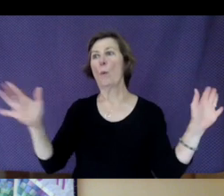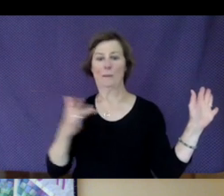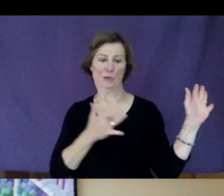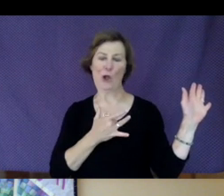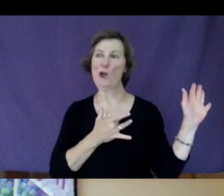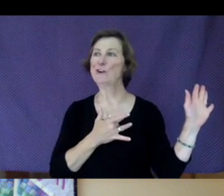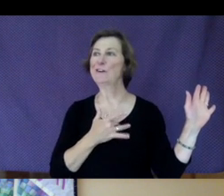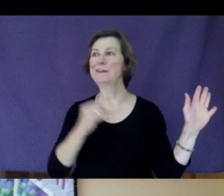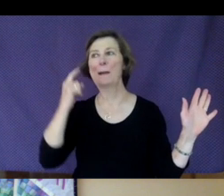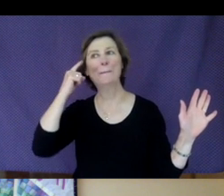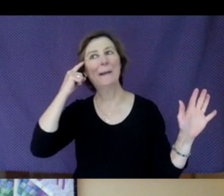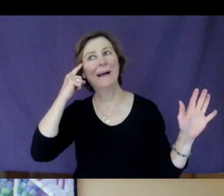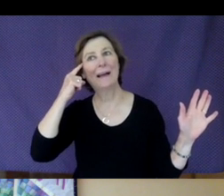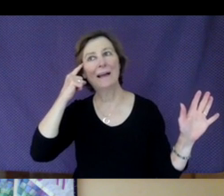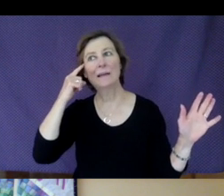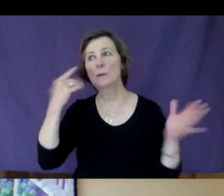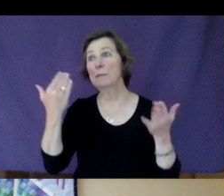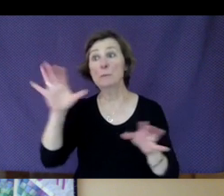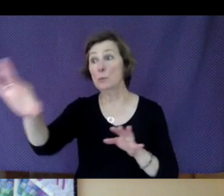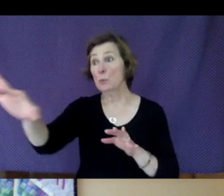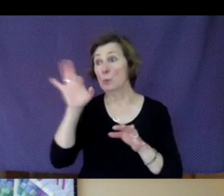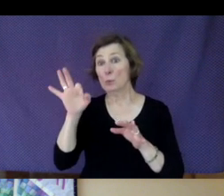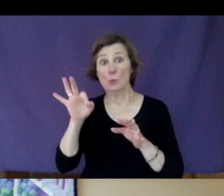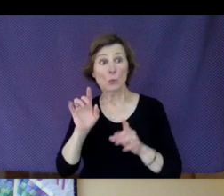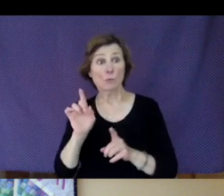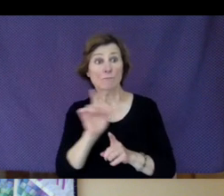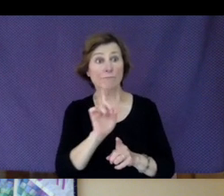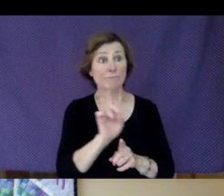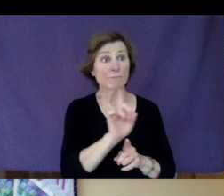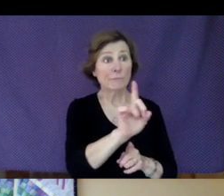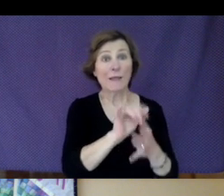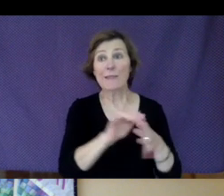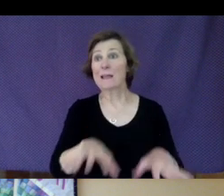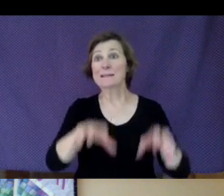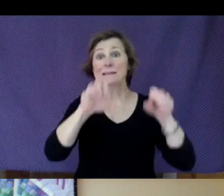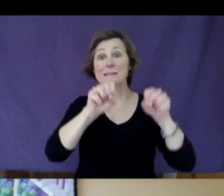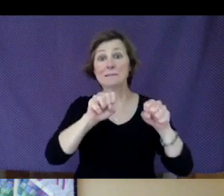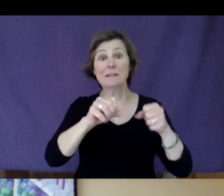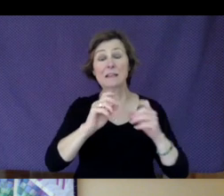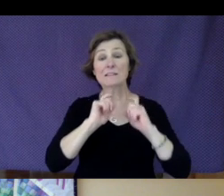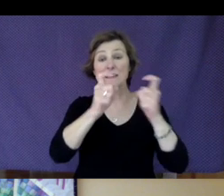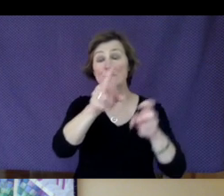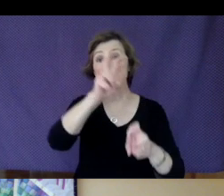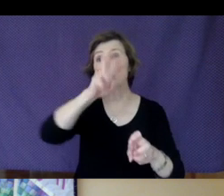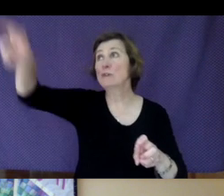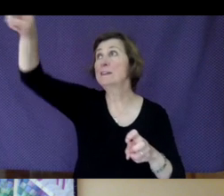You may choose a path that takes you on great adventures or You may choose to stay close to home